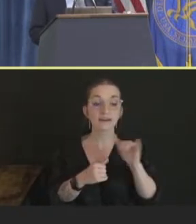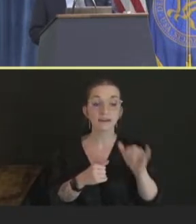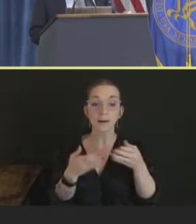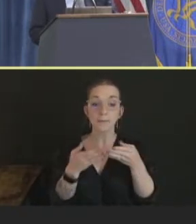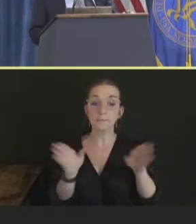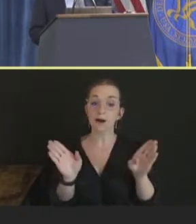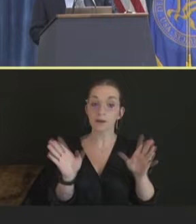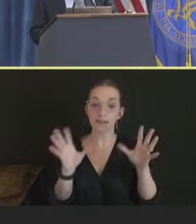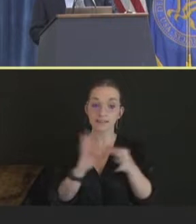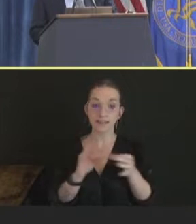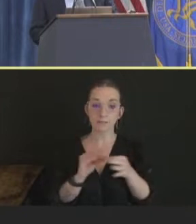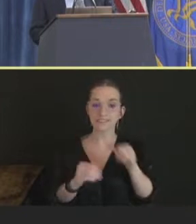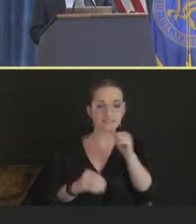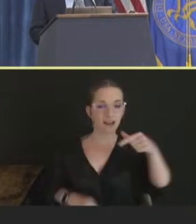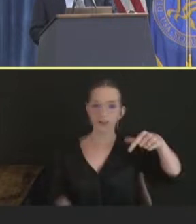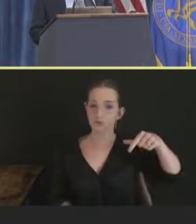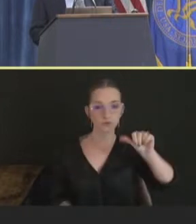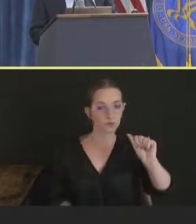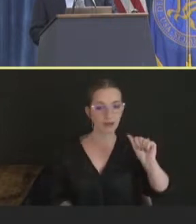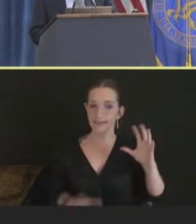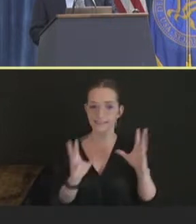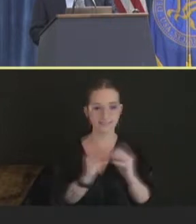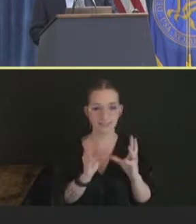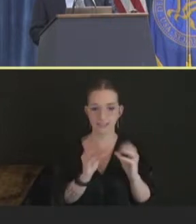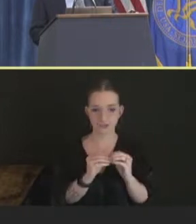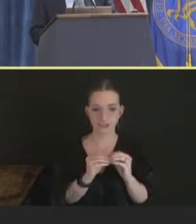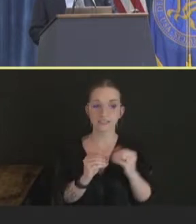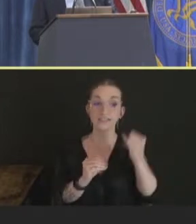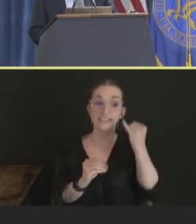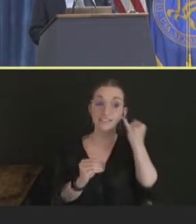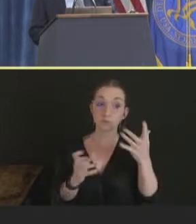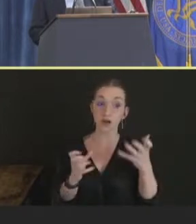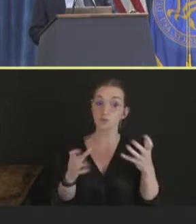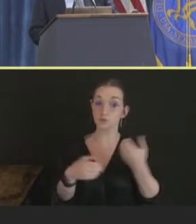They represent an opportunity for individuals who'd like to make a statement to do so.